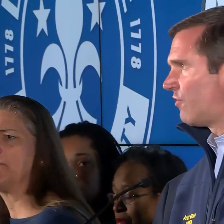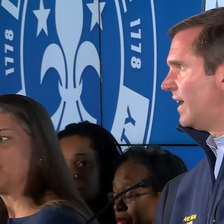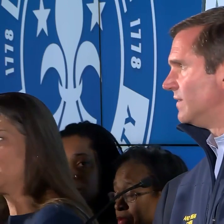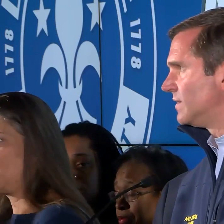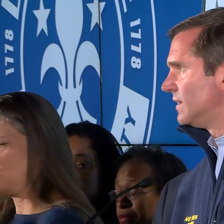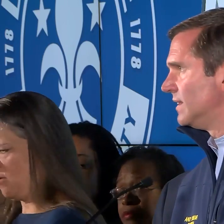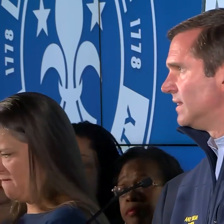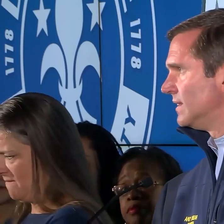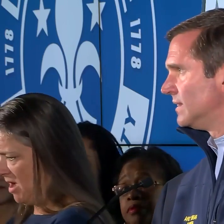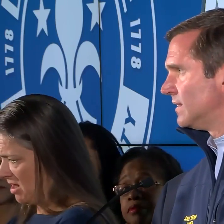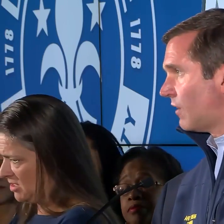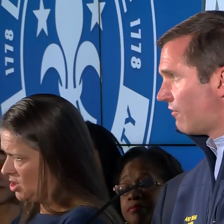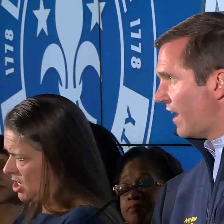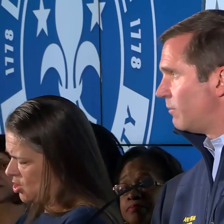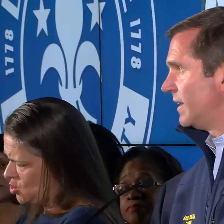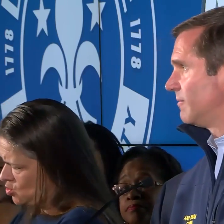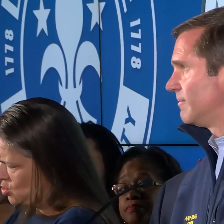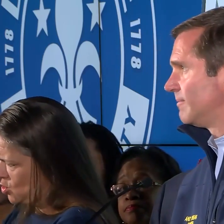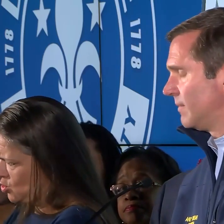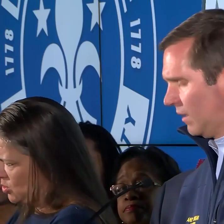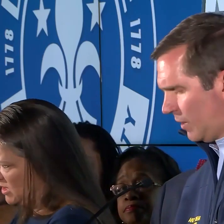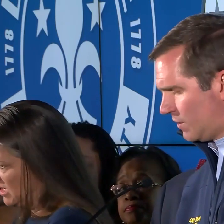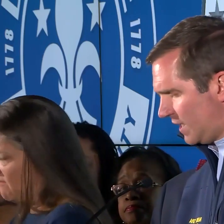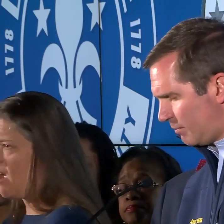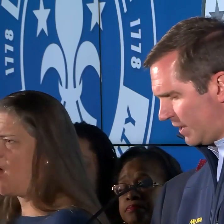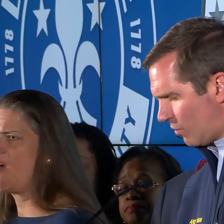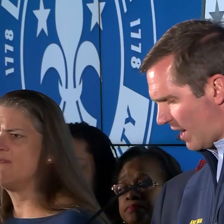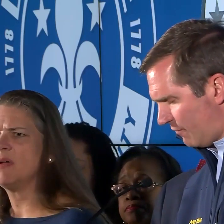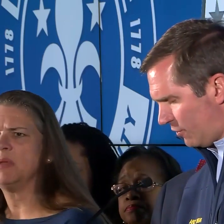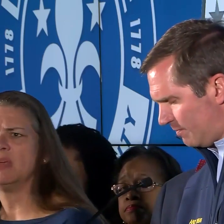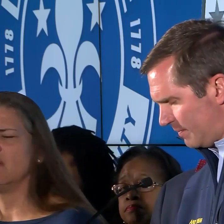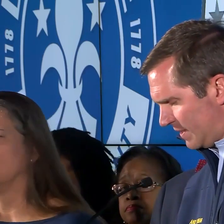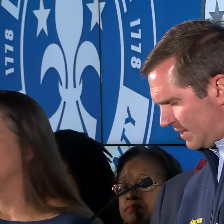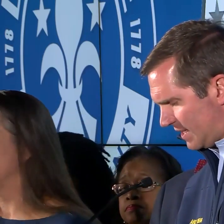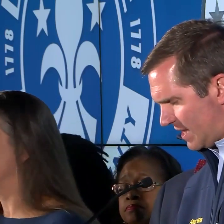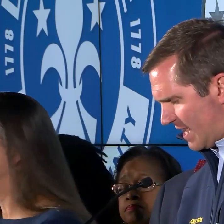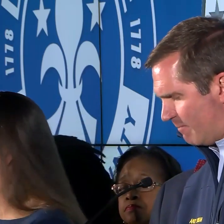friends of our family and we are deeply grateful to them.